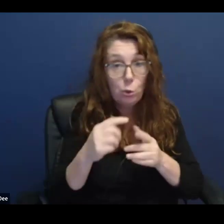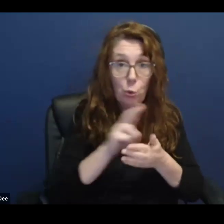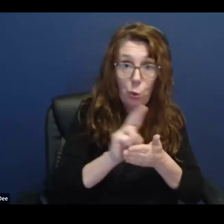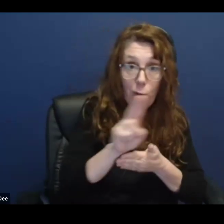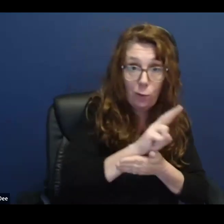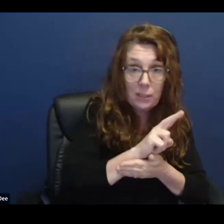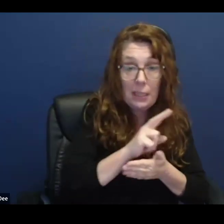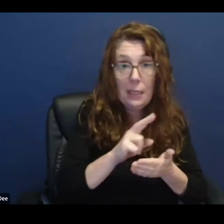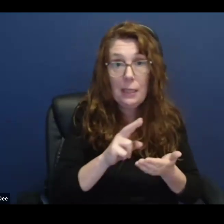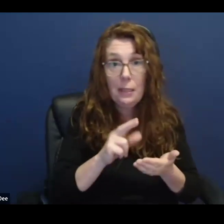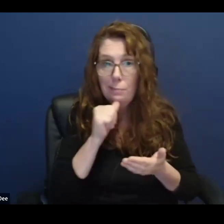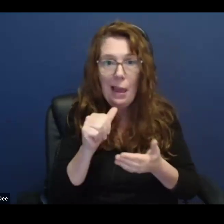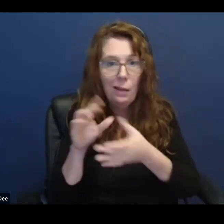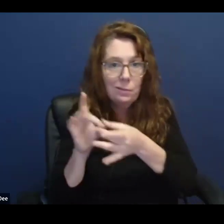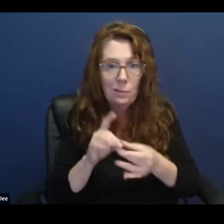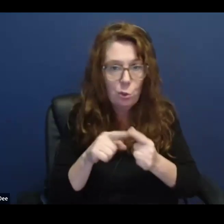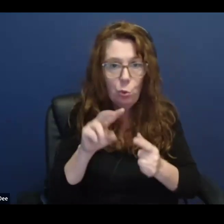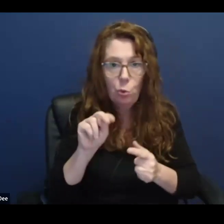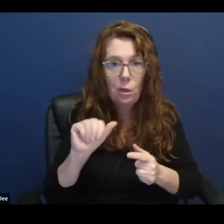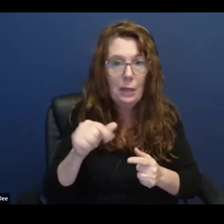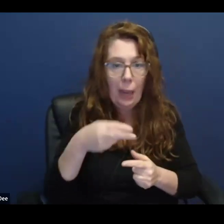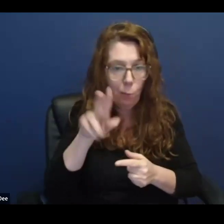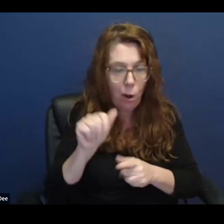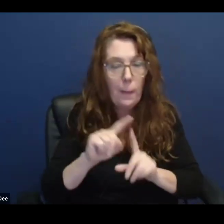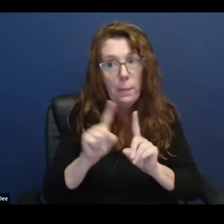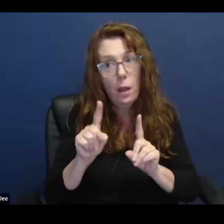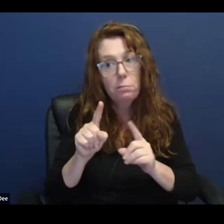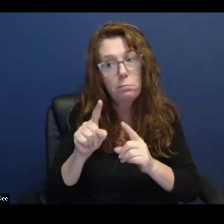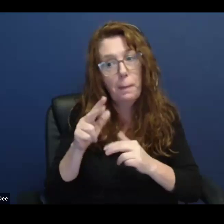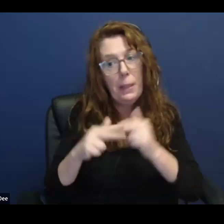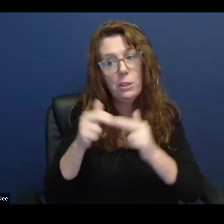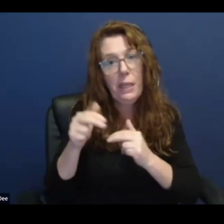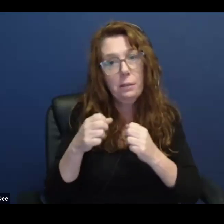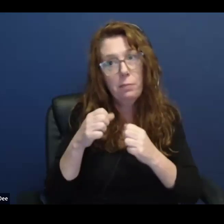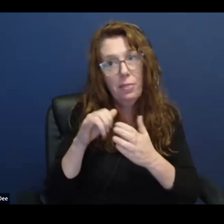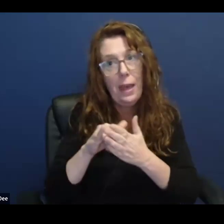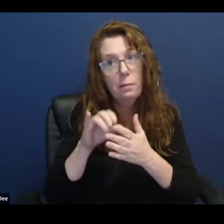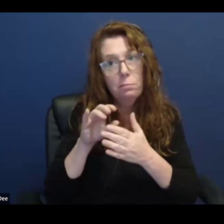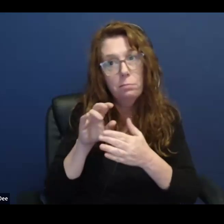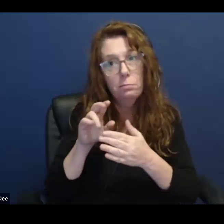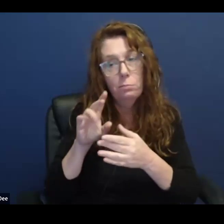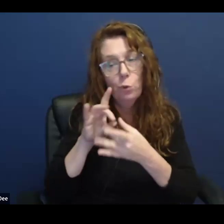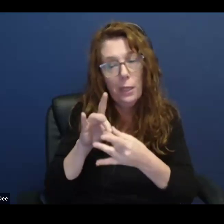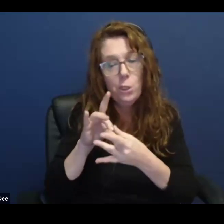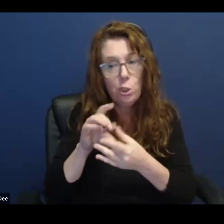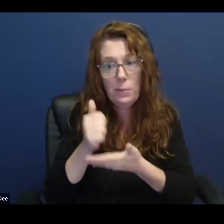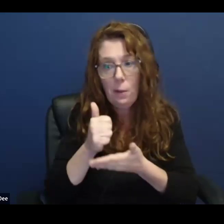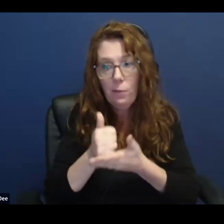doesn't relate to NAGPRA. um and building on that relationship is is helpful. What NAGPRA requires